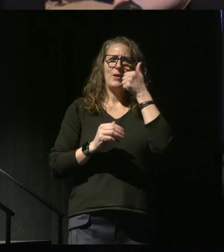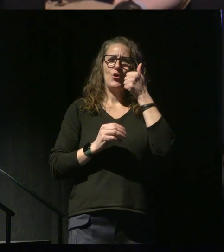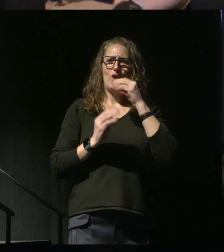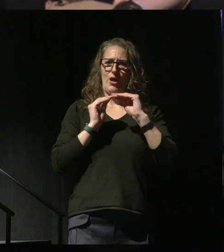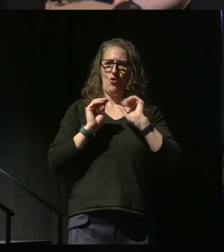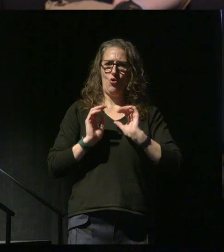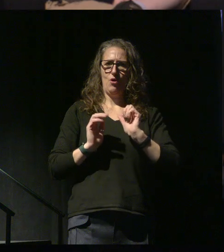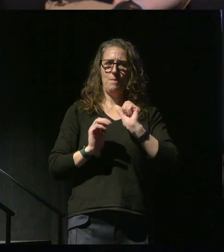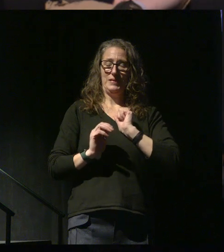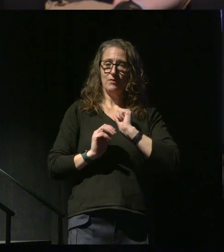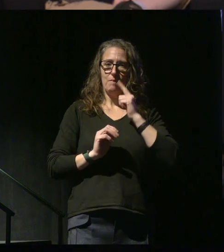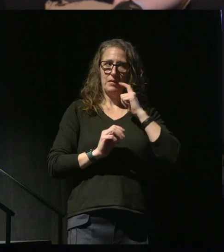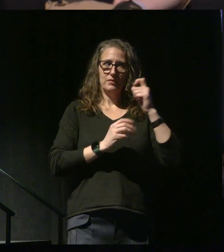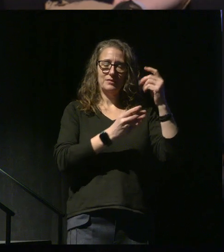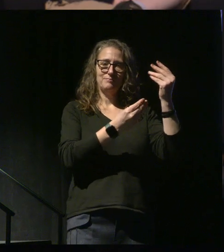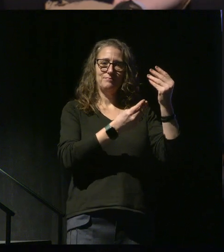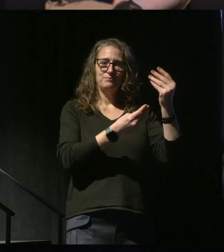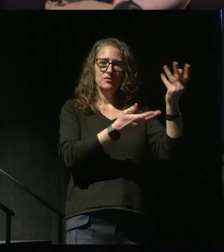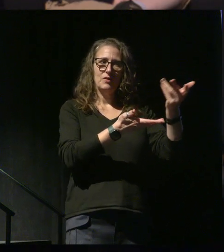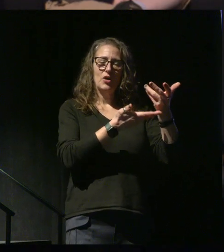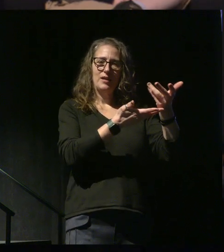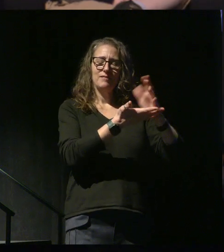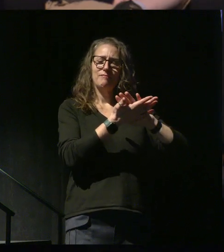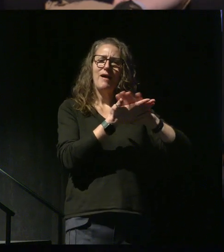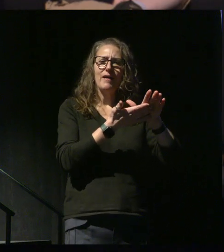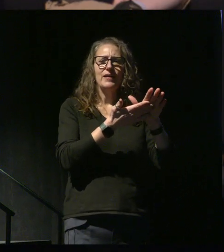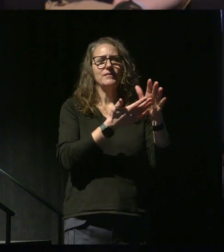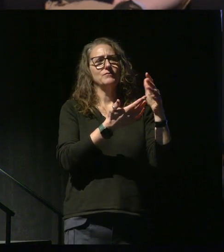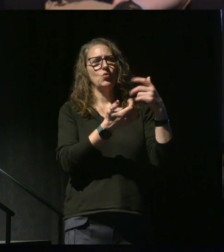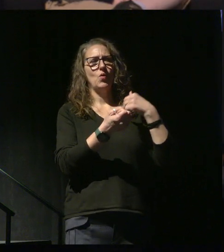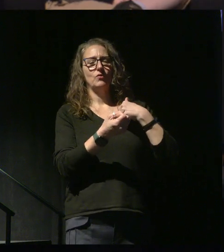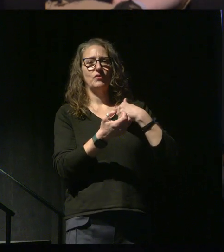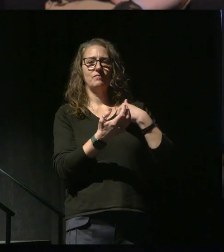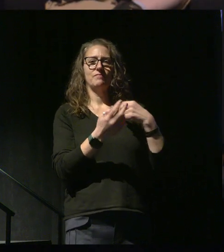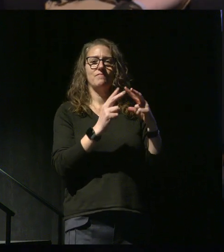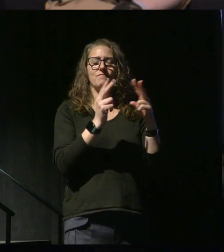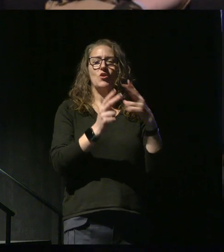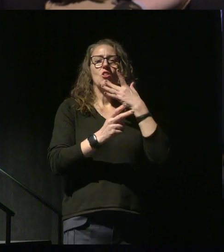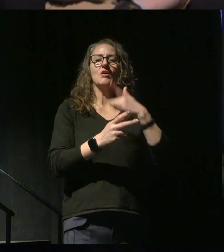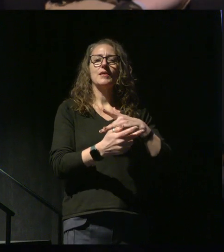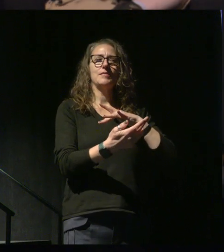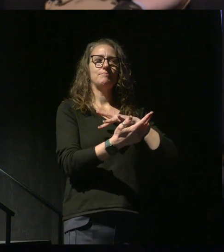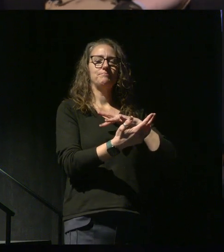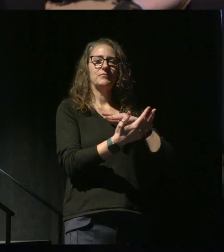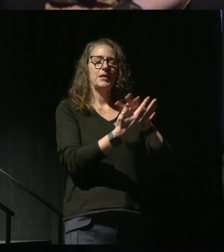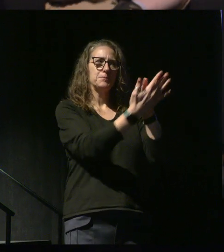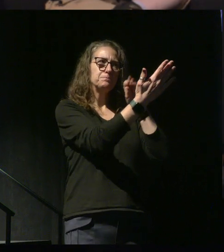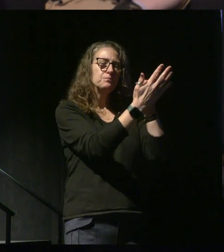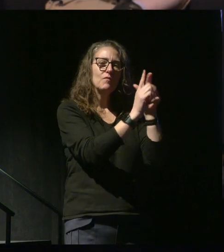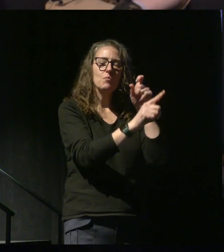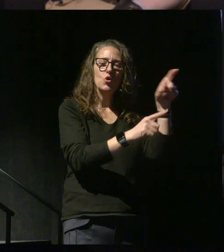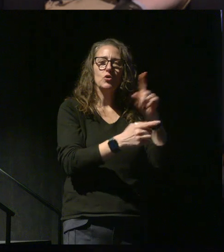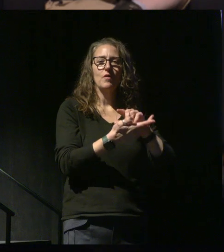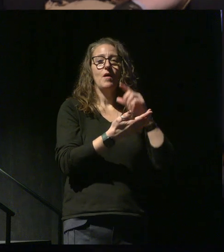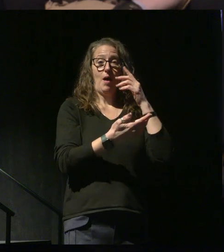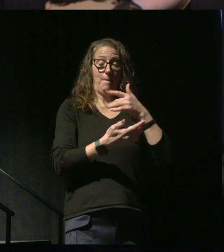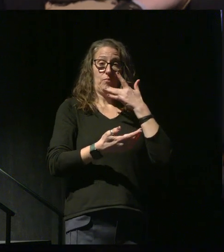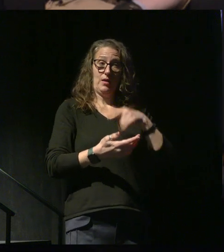And I was very lucky to have her as my editor. And I'm sure the fact that, you know, the fact